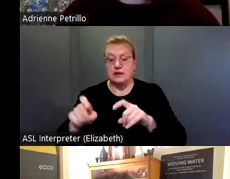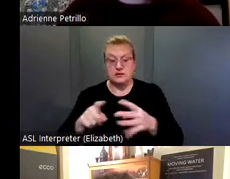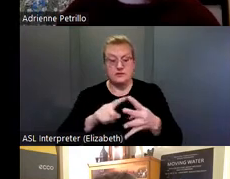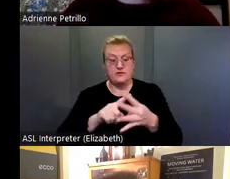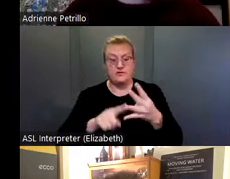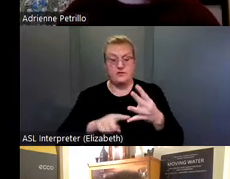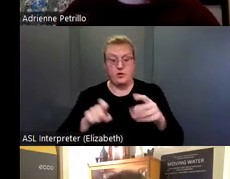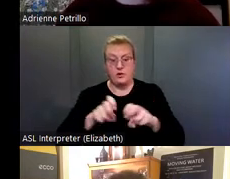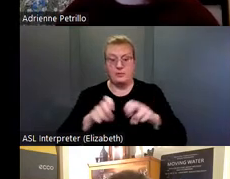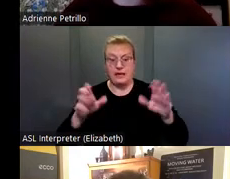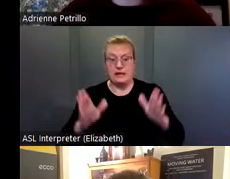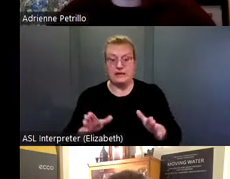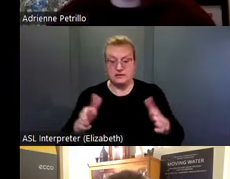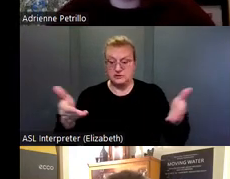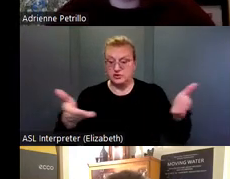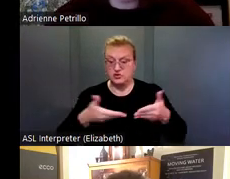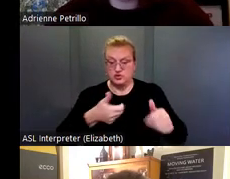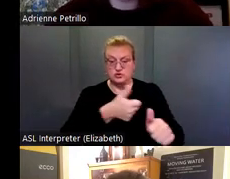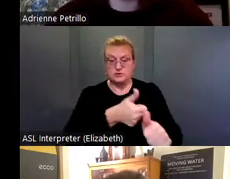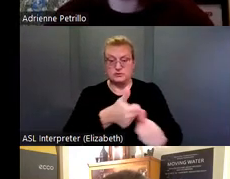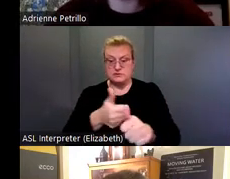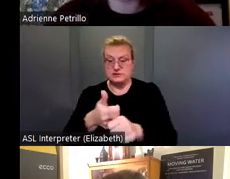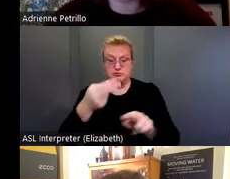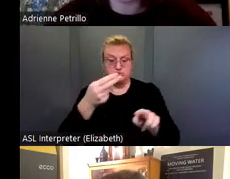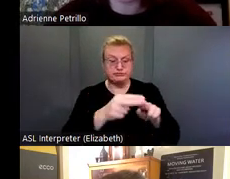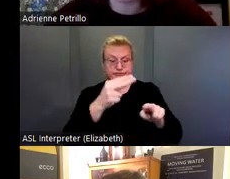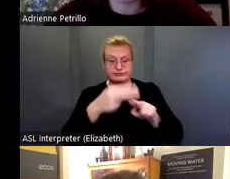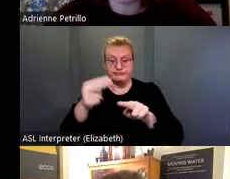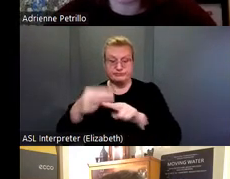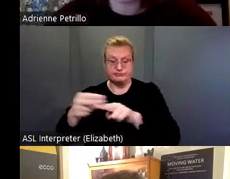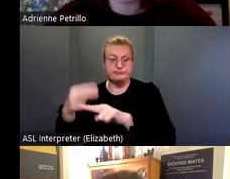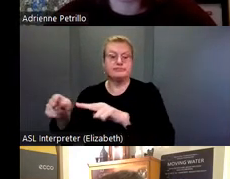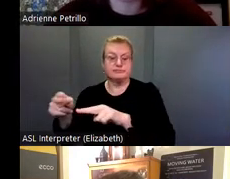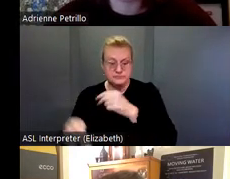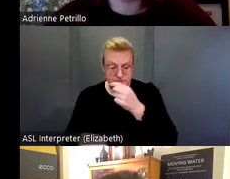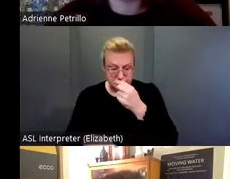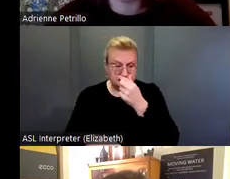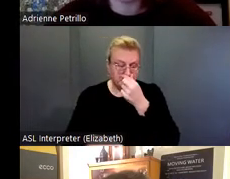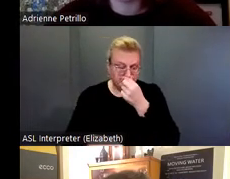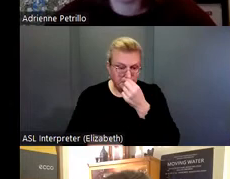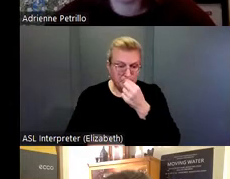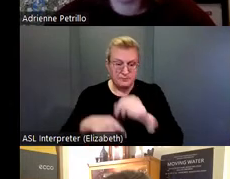to introduce themselves very briefly because we want to try to stay on time.